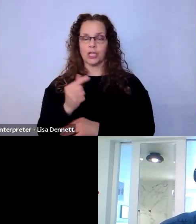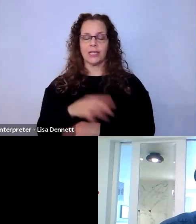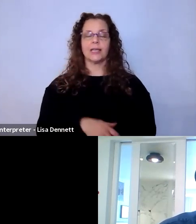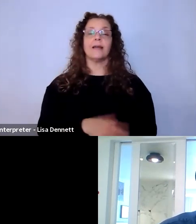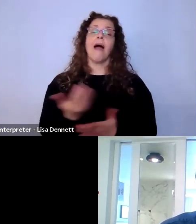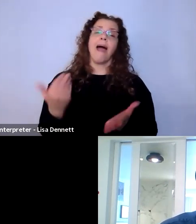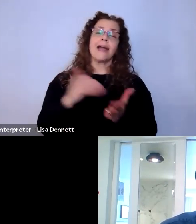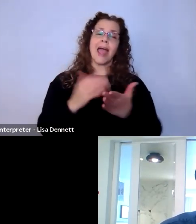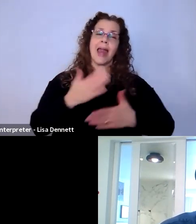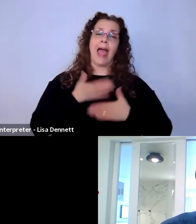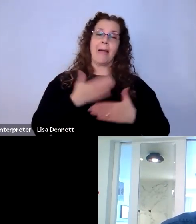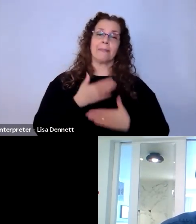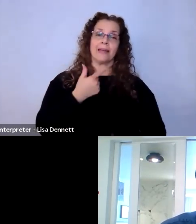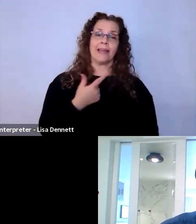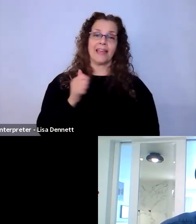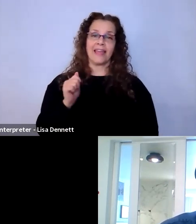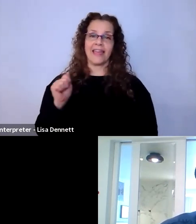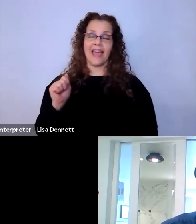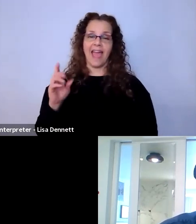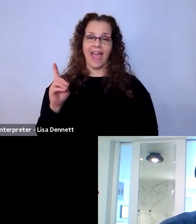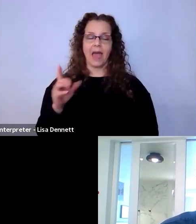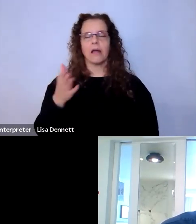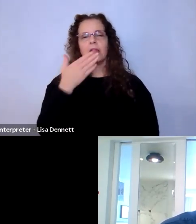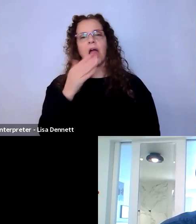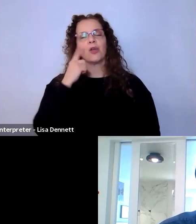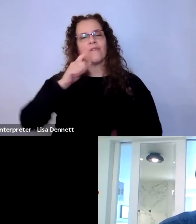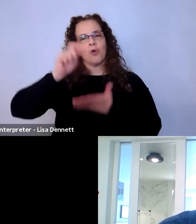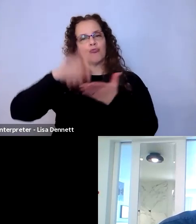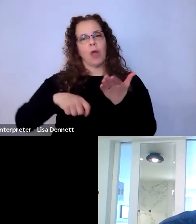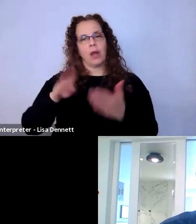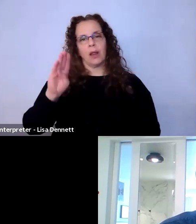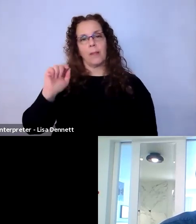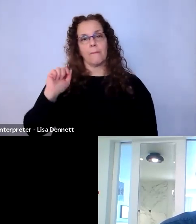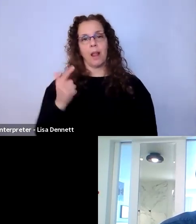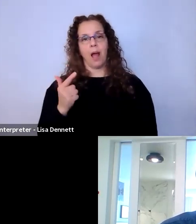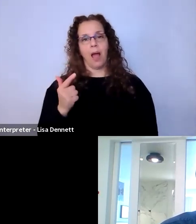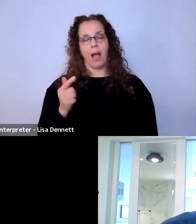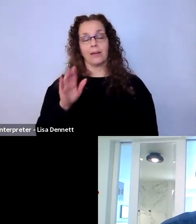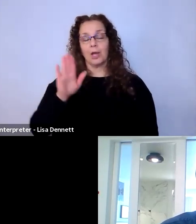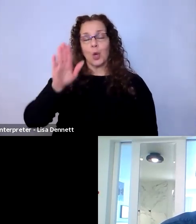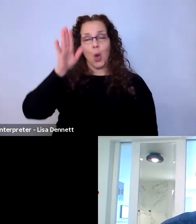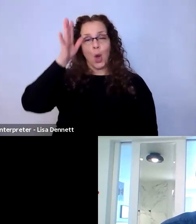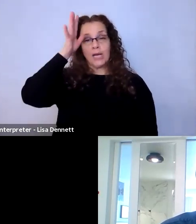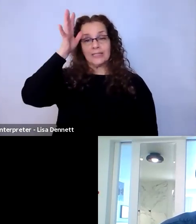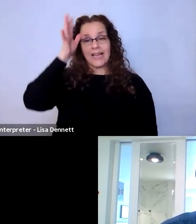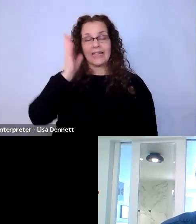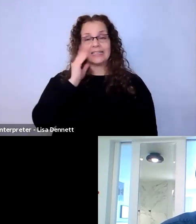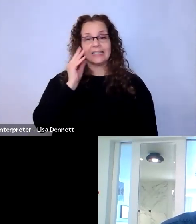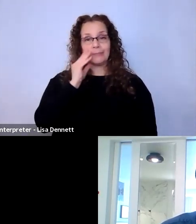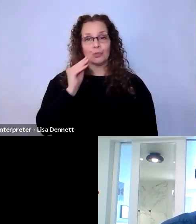you, thank you for writing that blog post. Your dad's experience changed not only your life but it changed mine